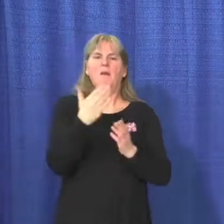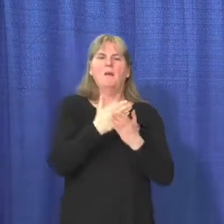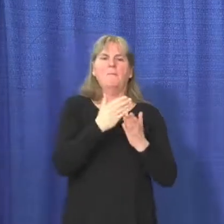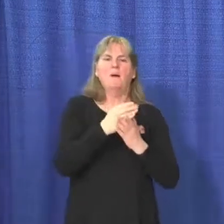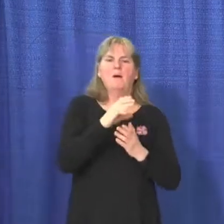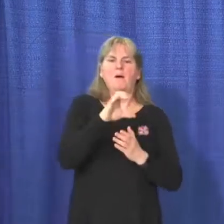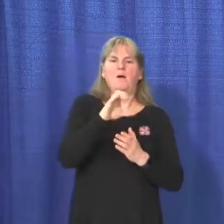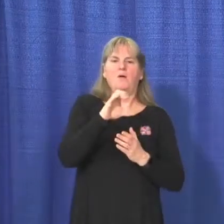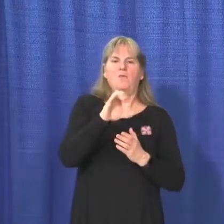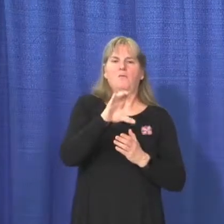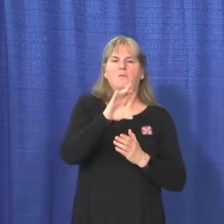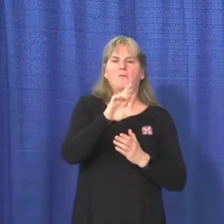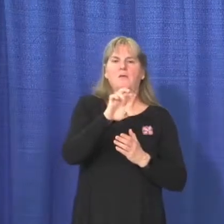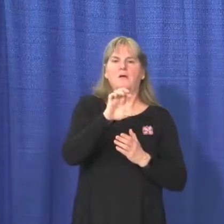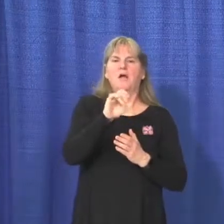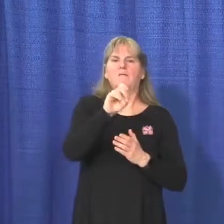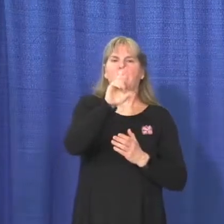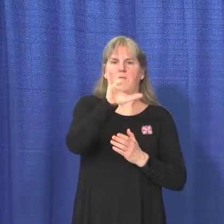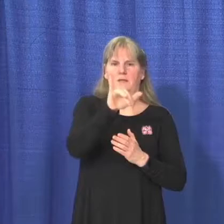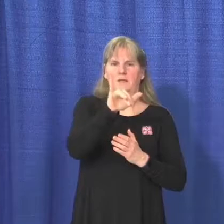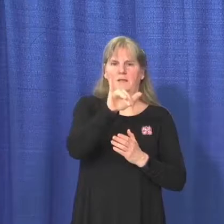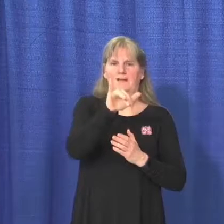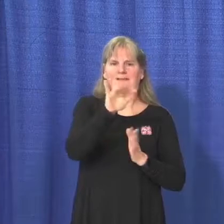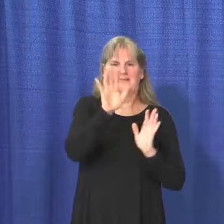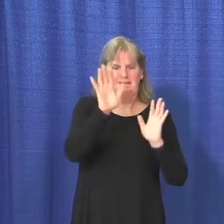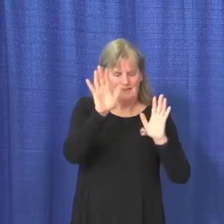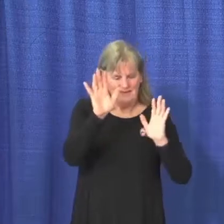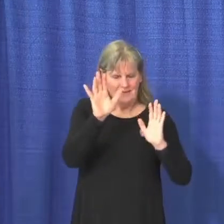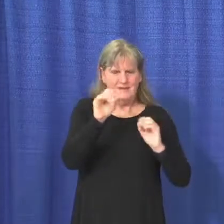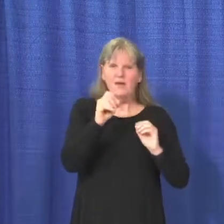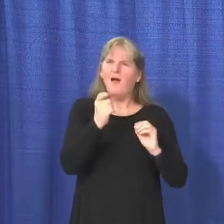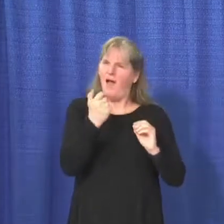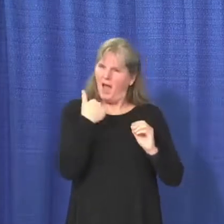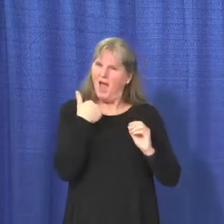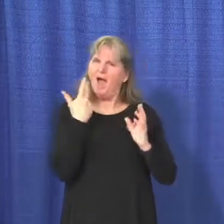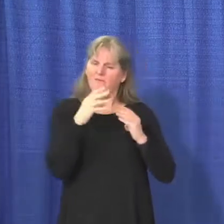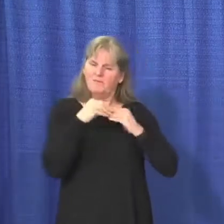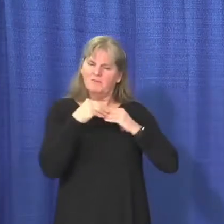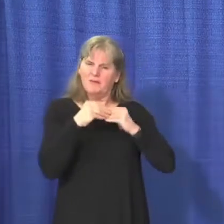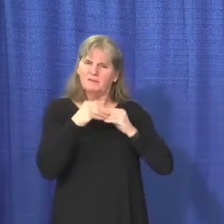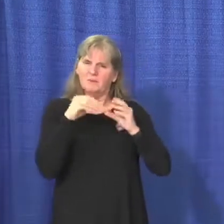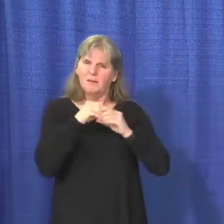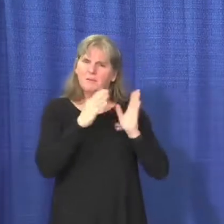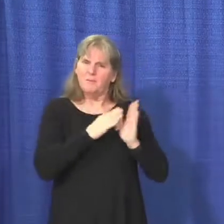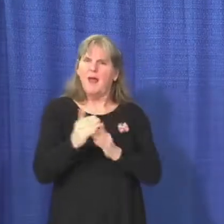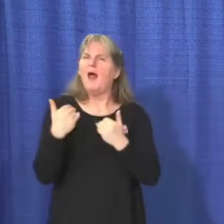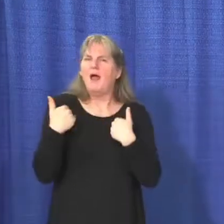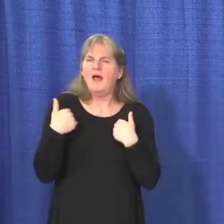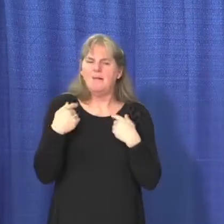create that flexibility and I can say this is been a